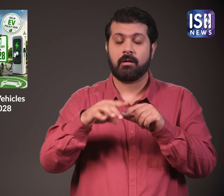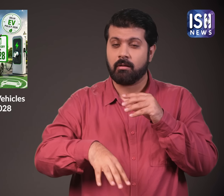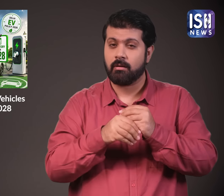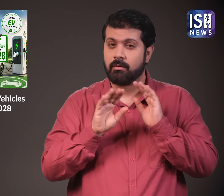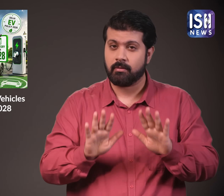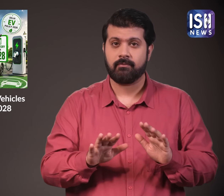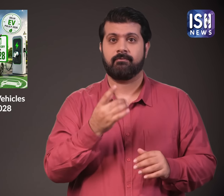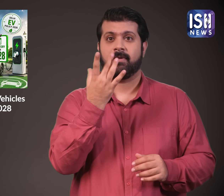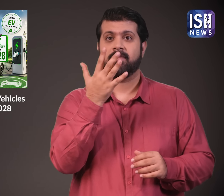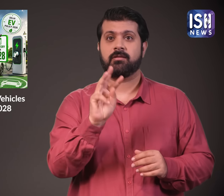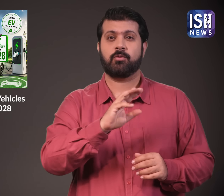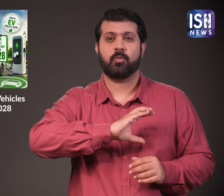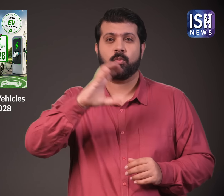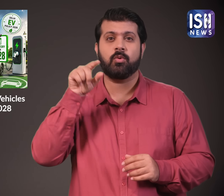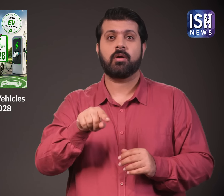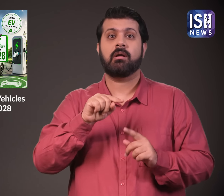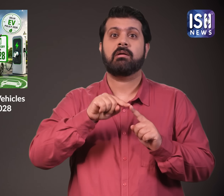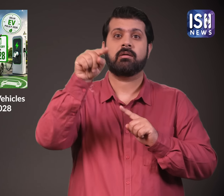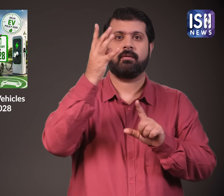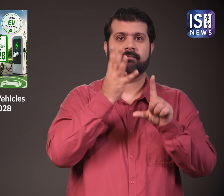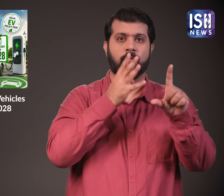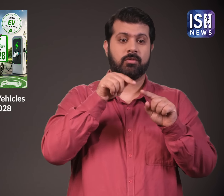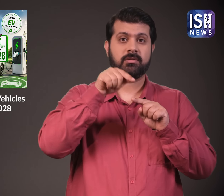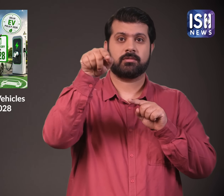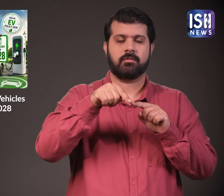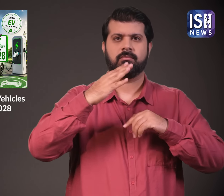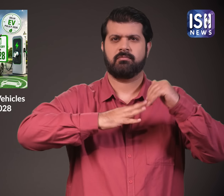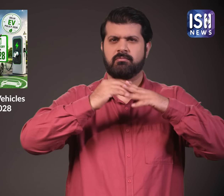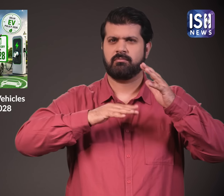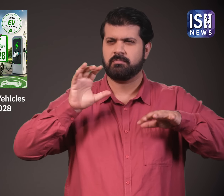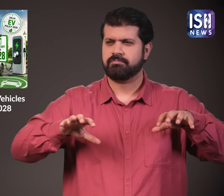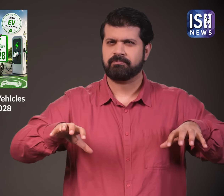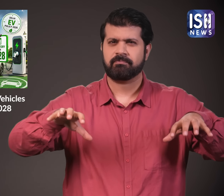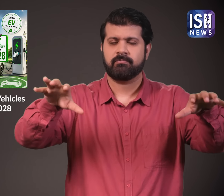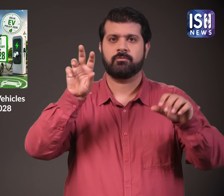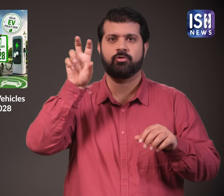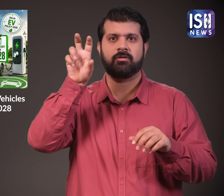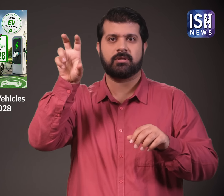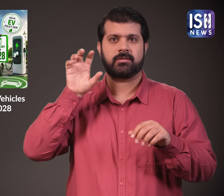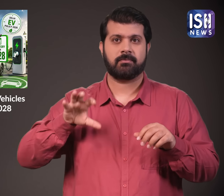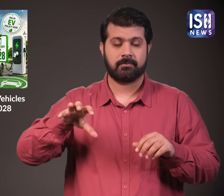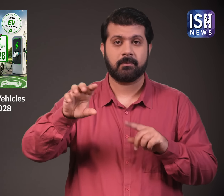The government plans to invest ₹15,000 crore over the next four years to build charging stations